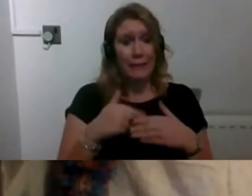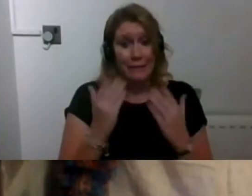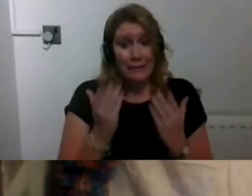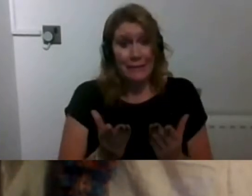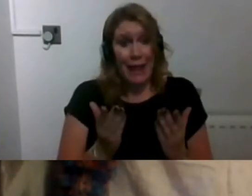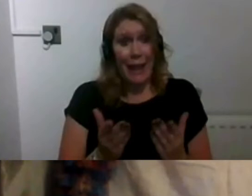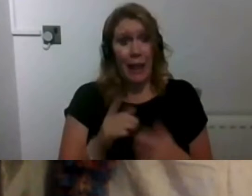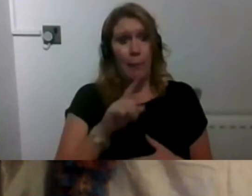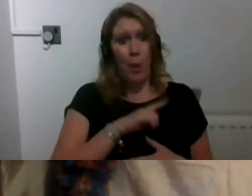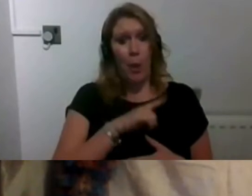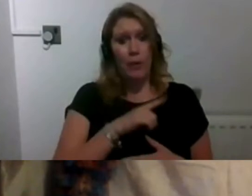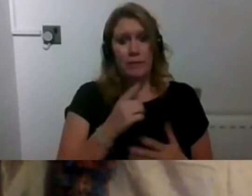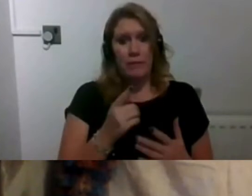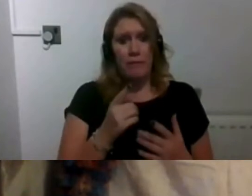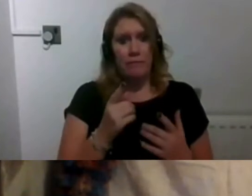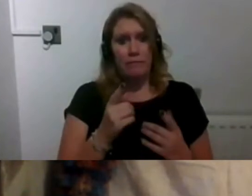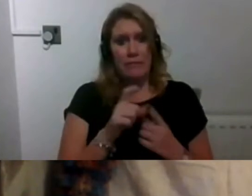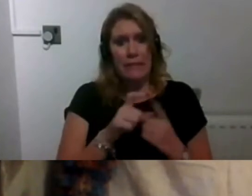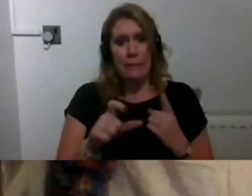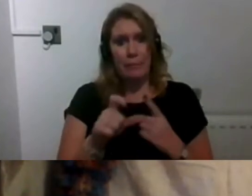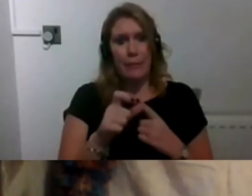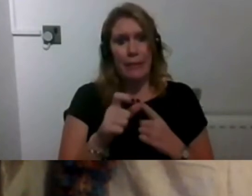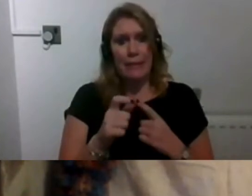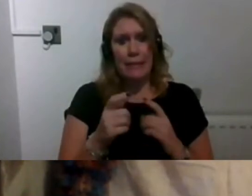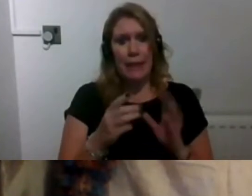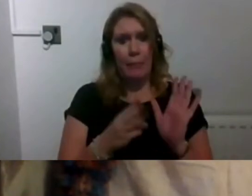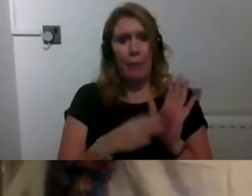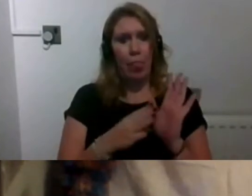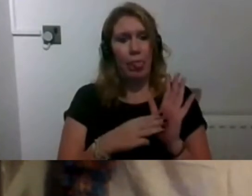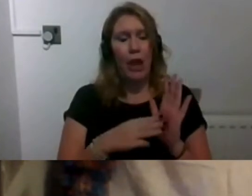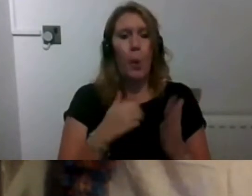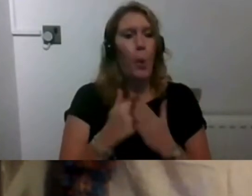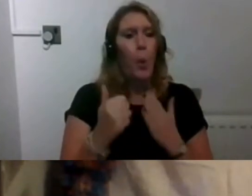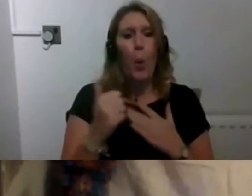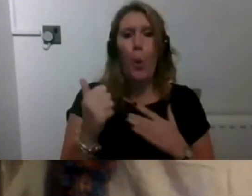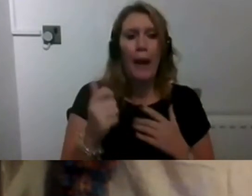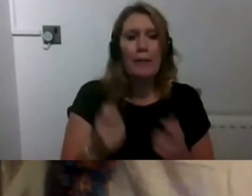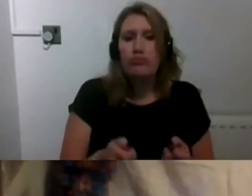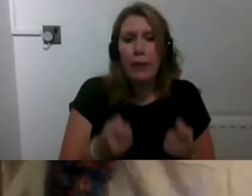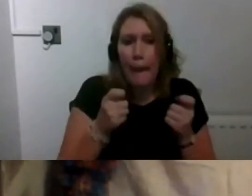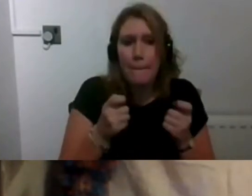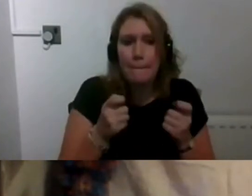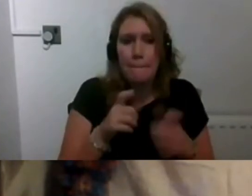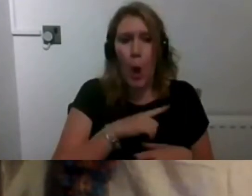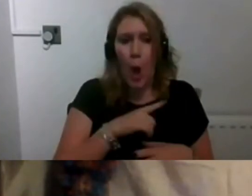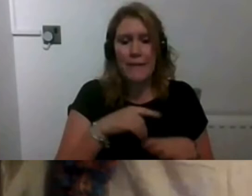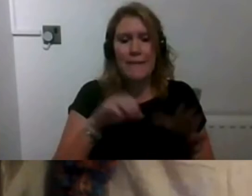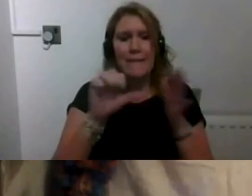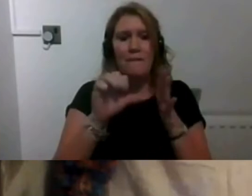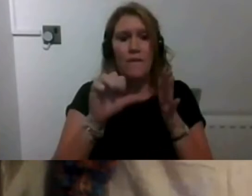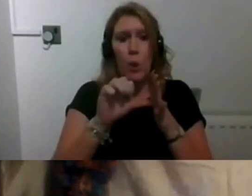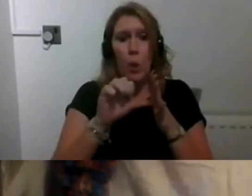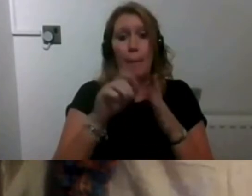don't always talk about because it's quite hard to talk about. It's Disability History Month,